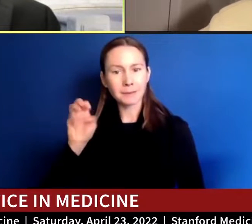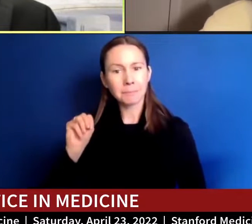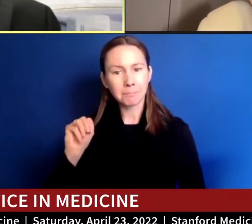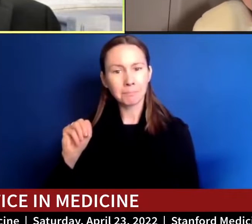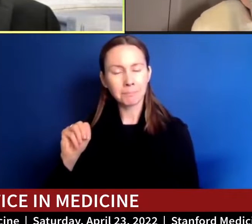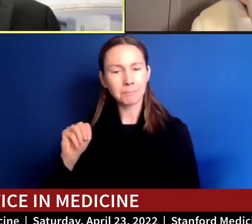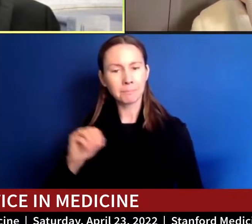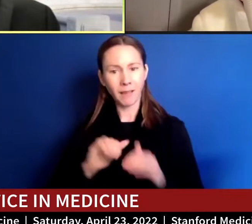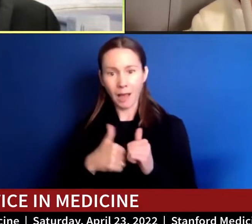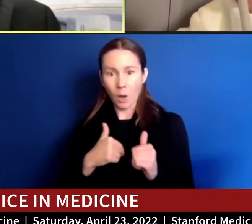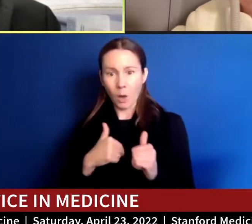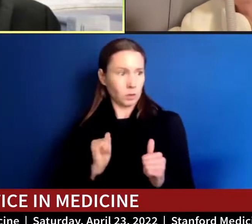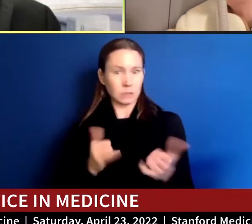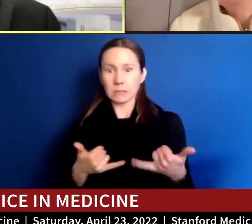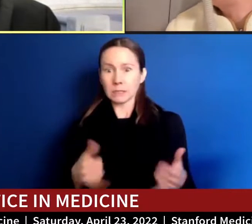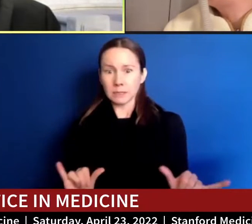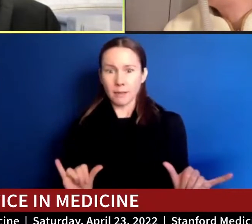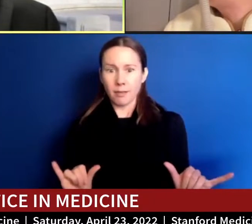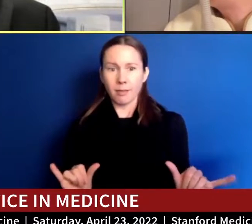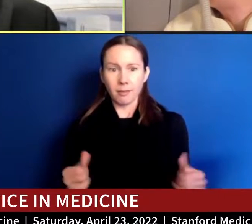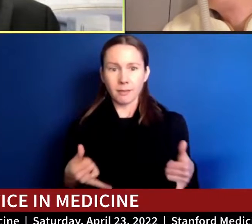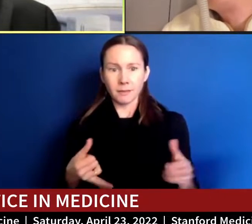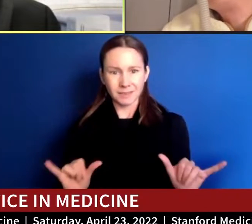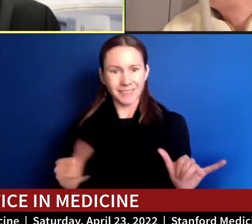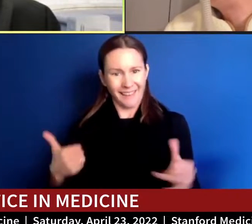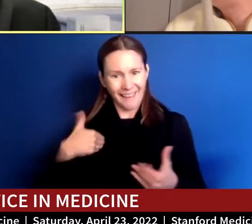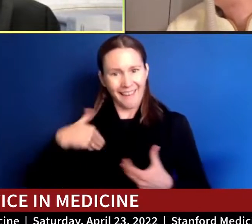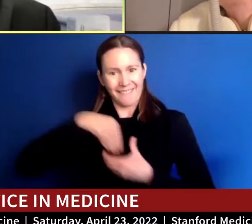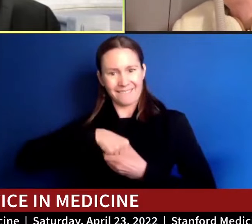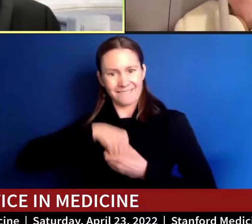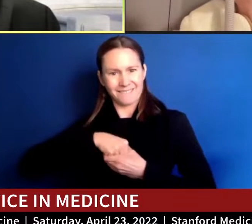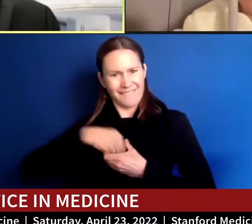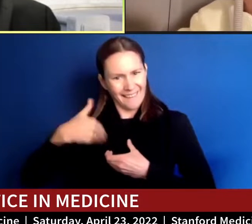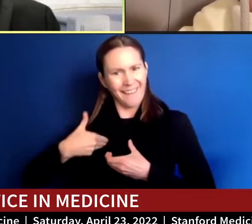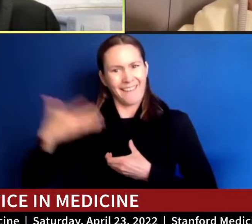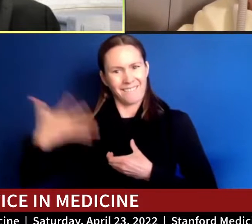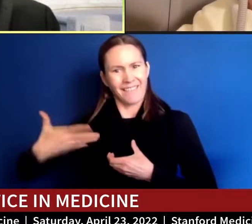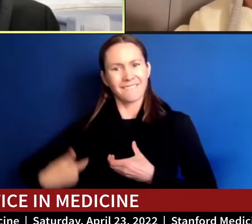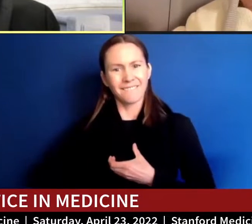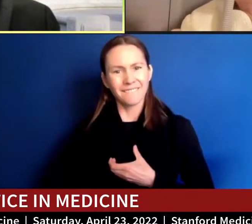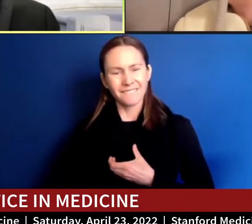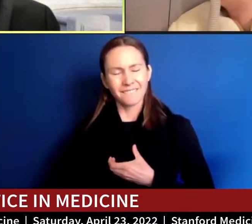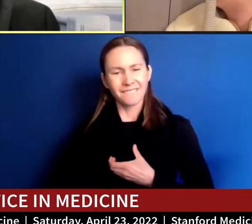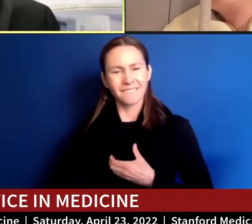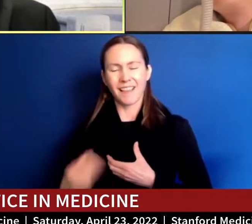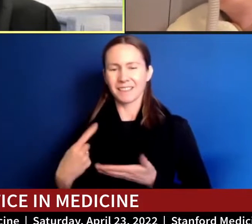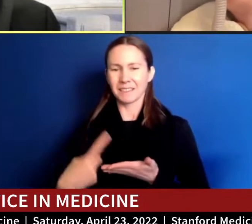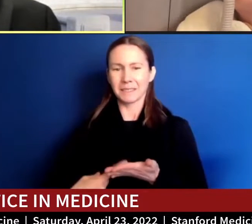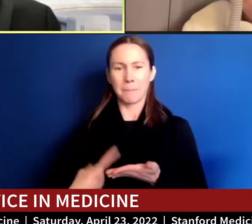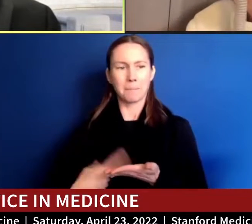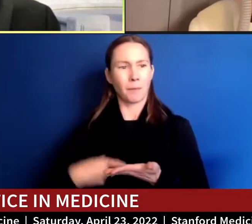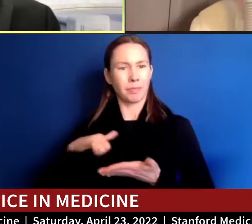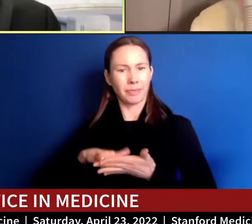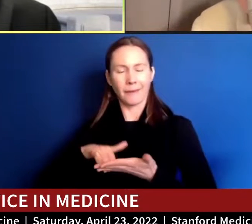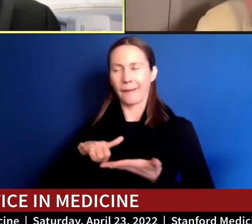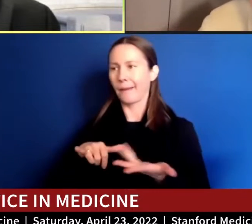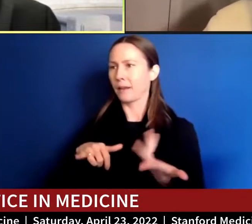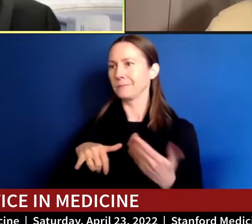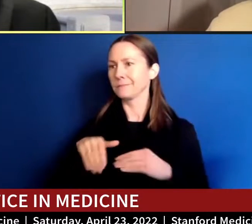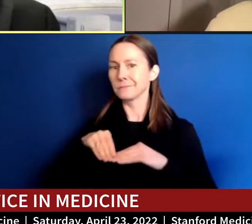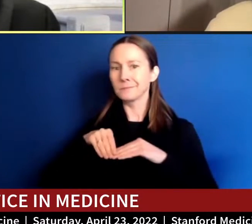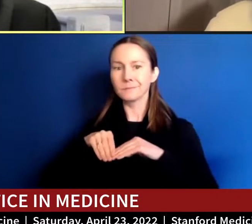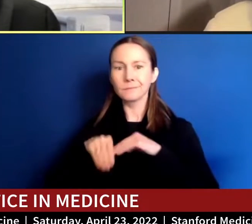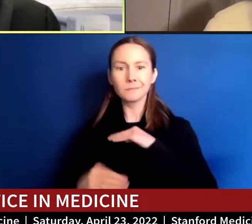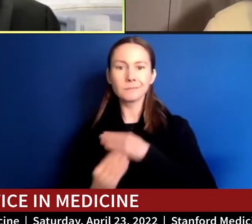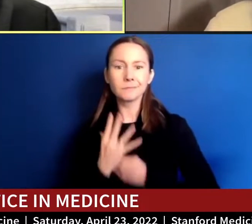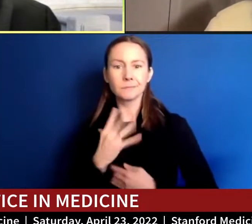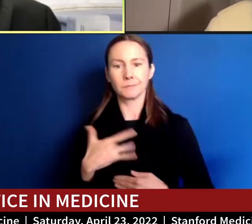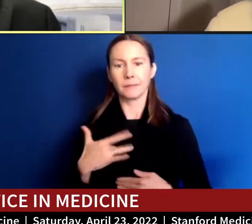still have some of that left in me and it leads sometimes to like self-loathing, and imposter